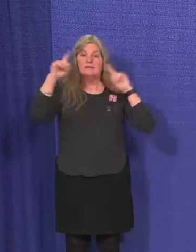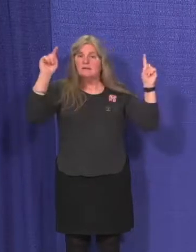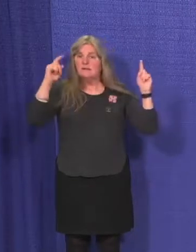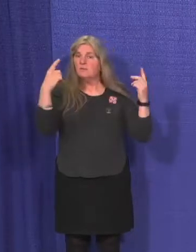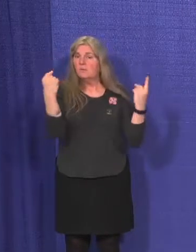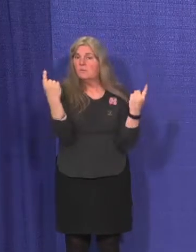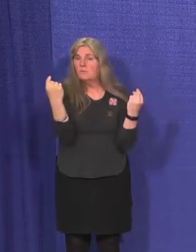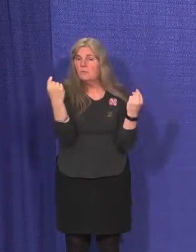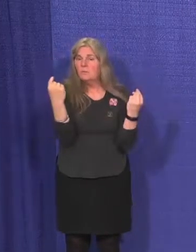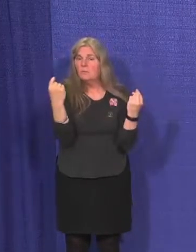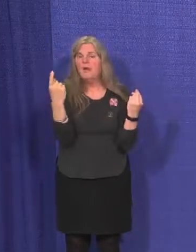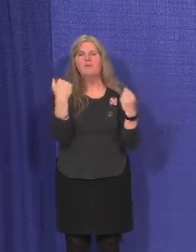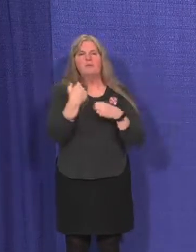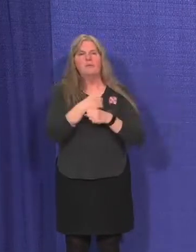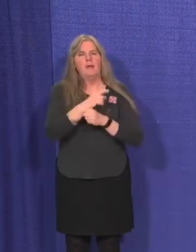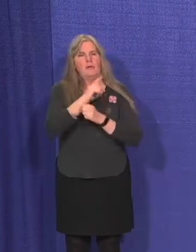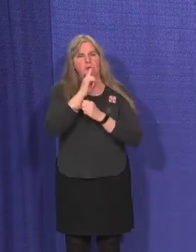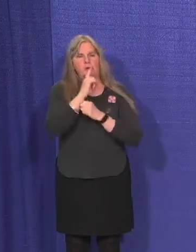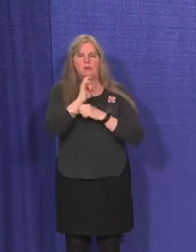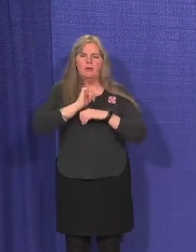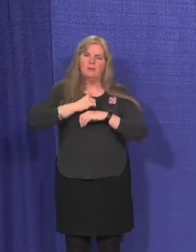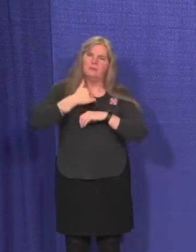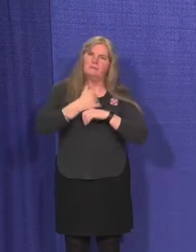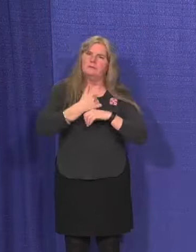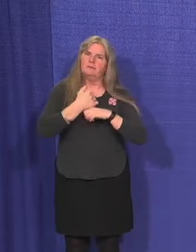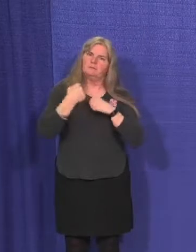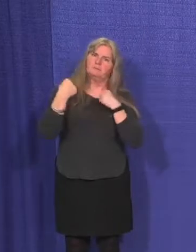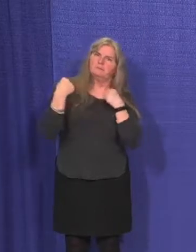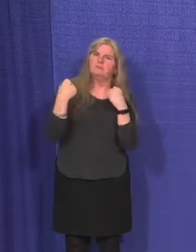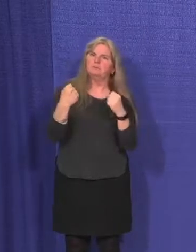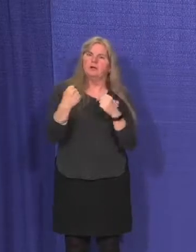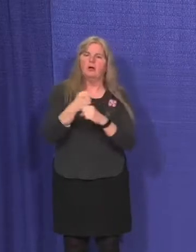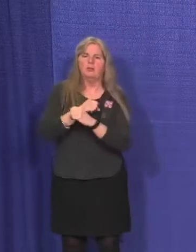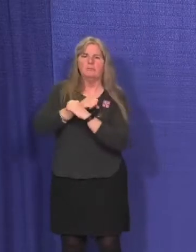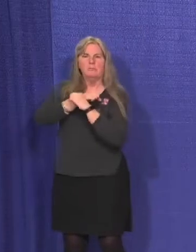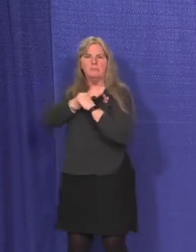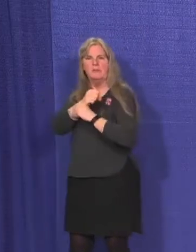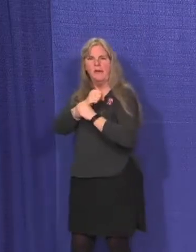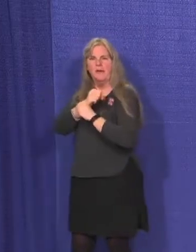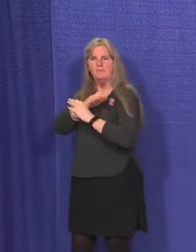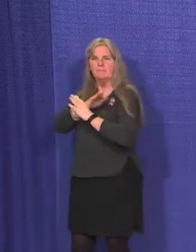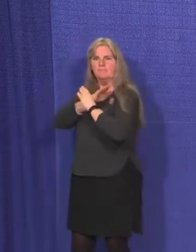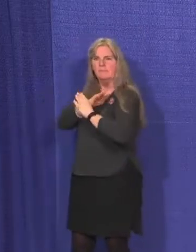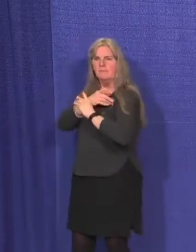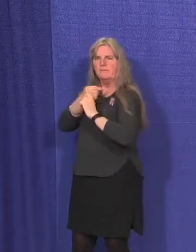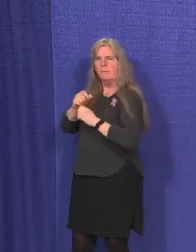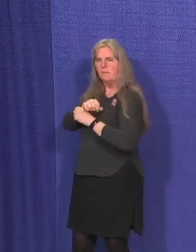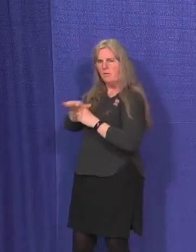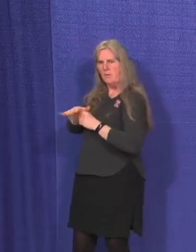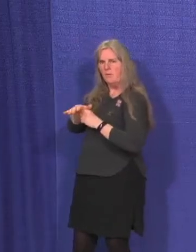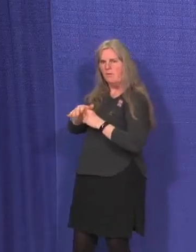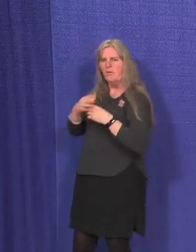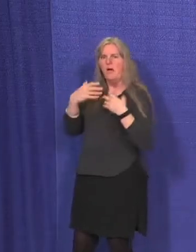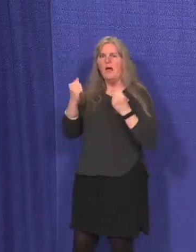where unvaccinated individuals or groups may offer up opportunities.